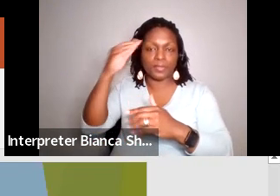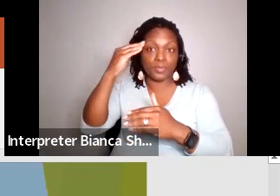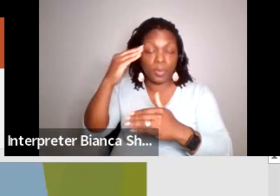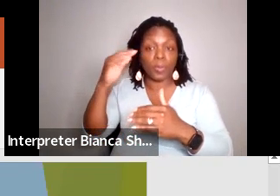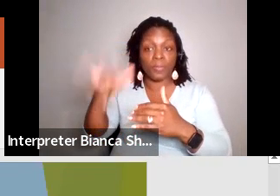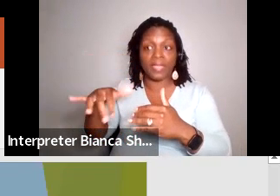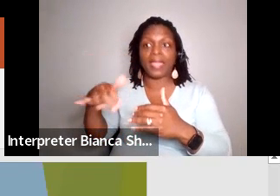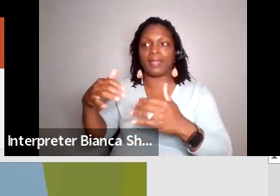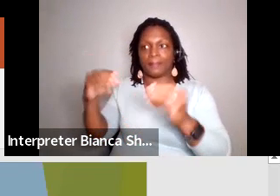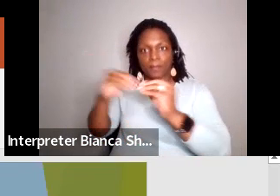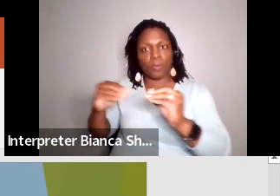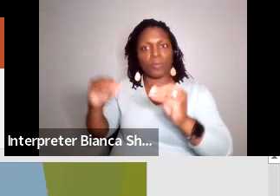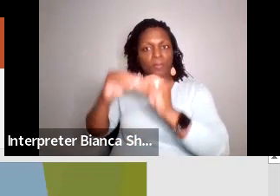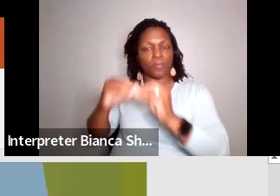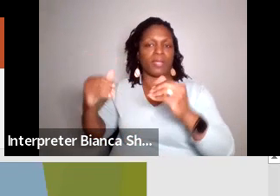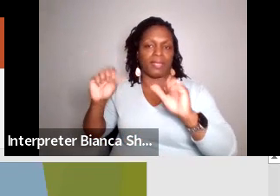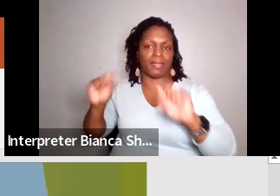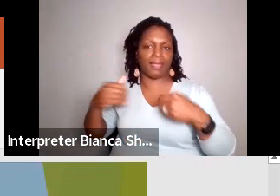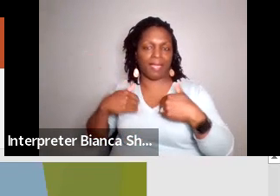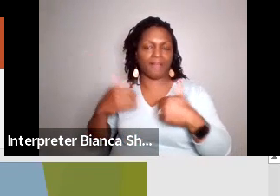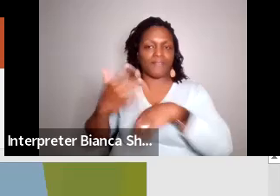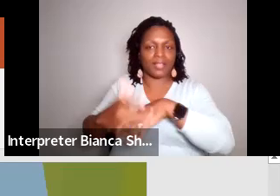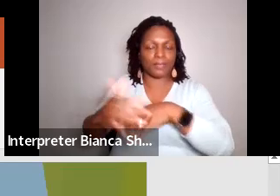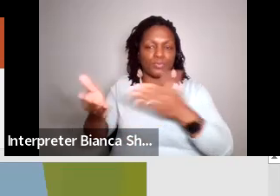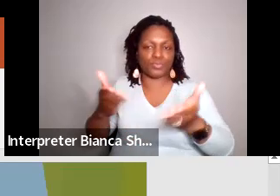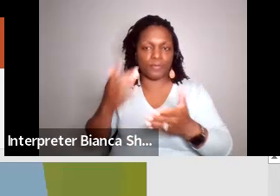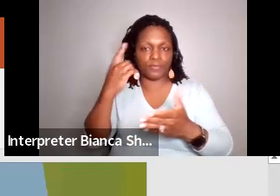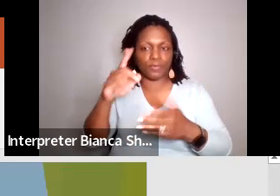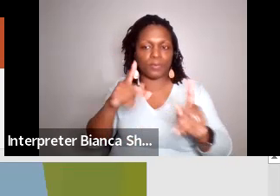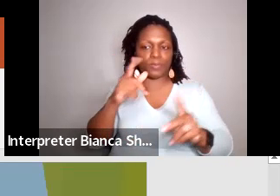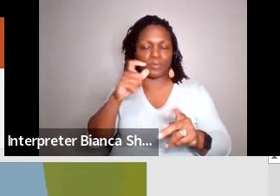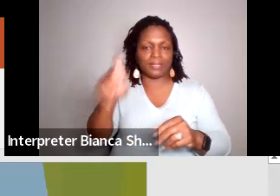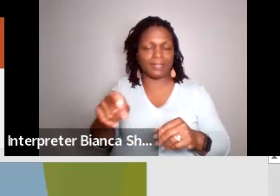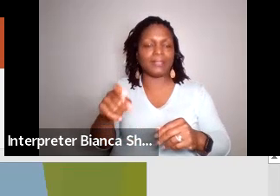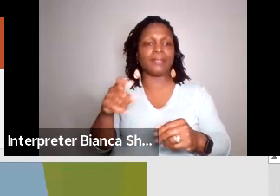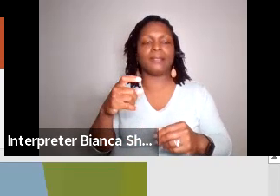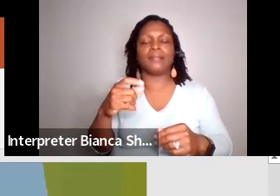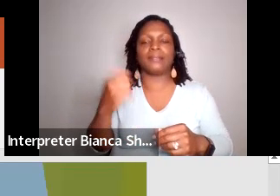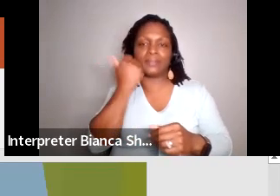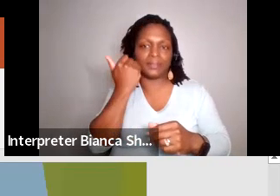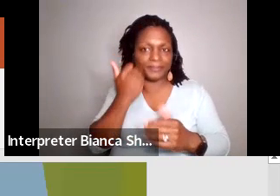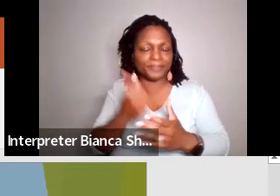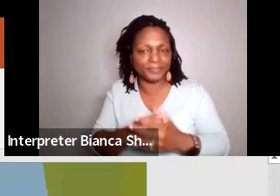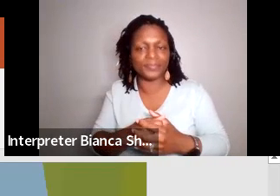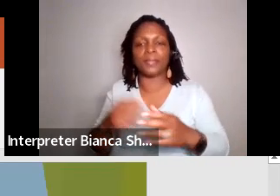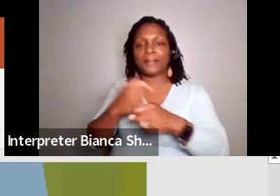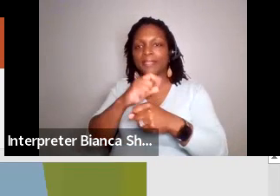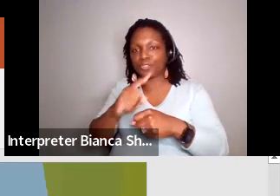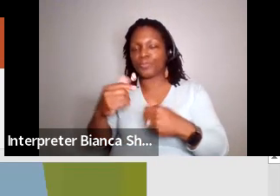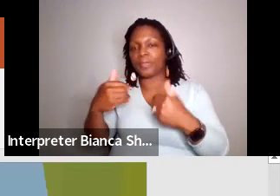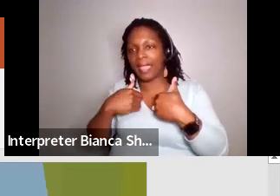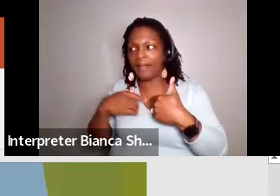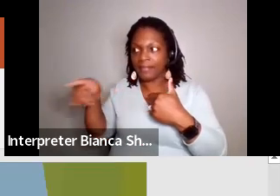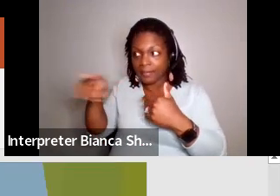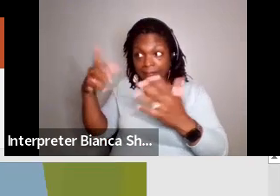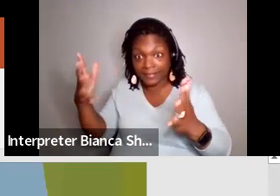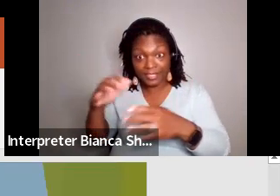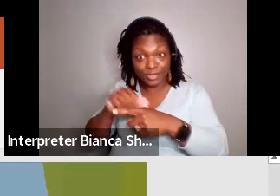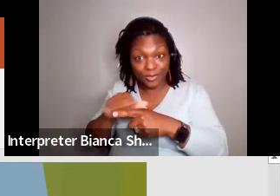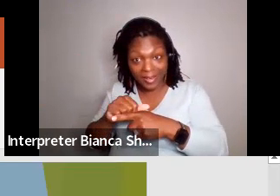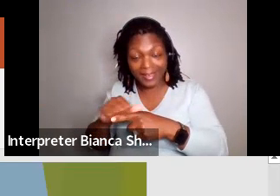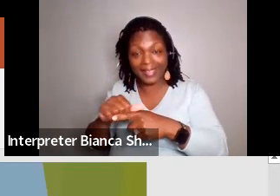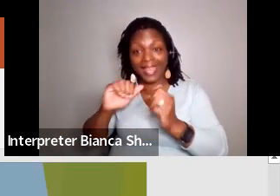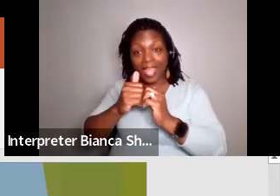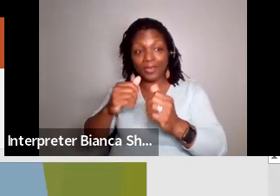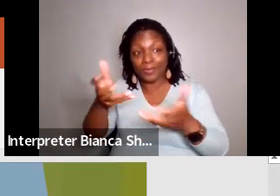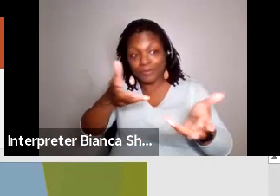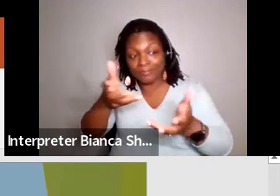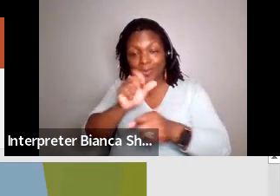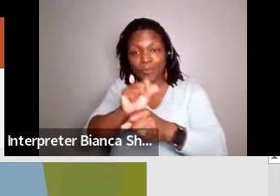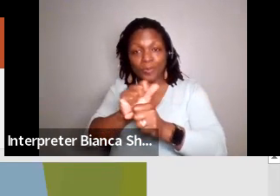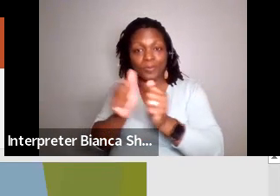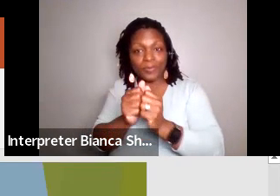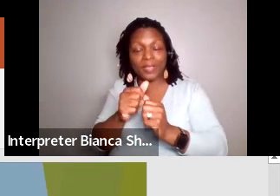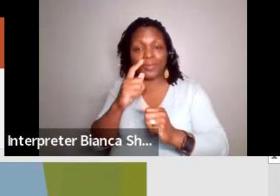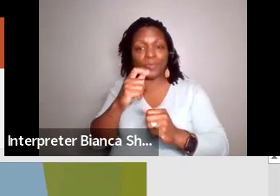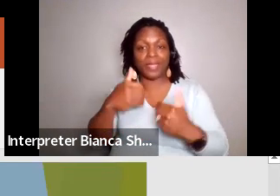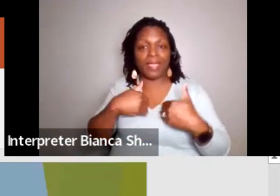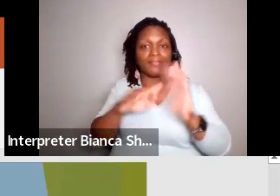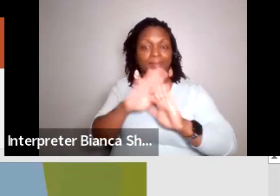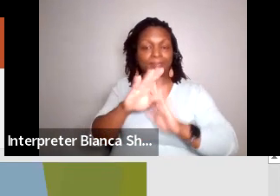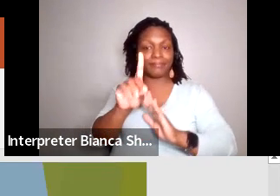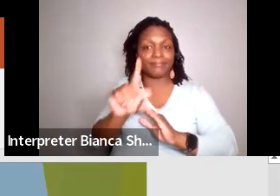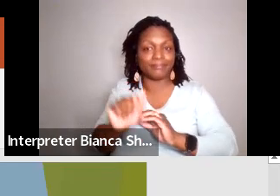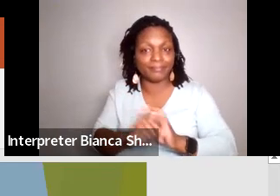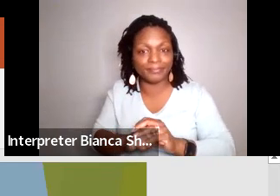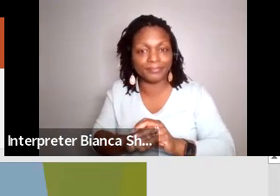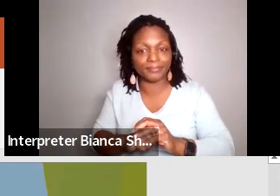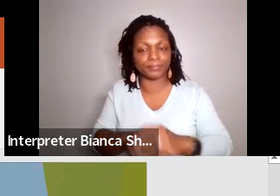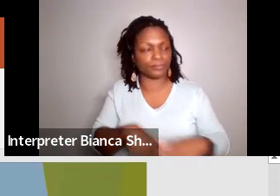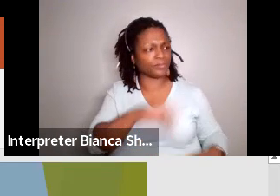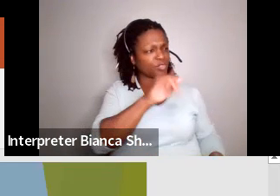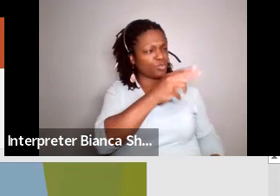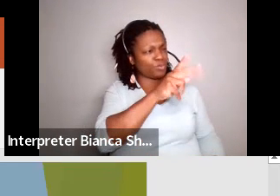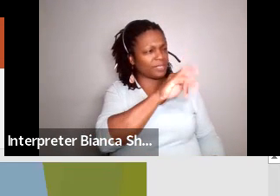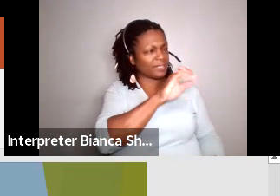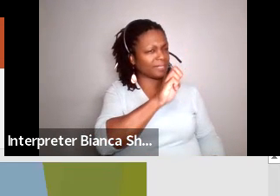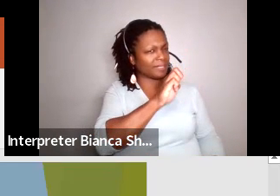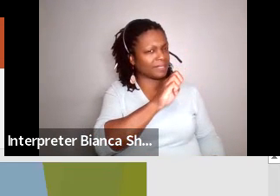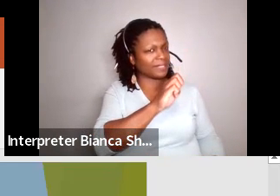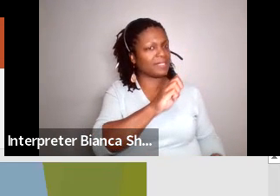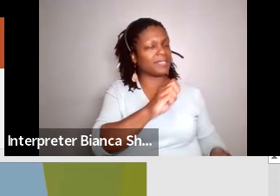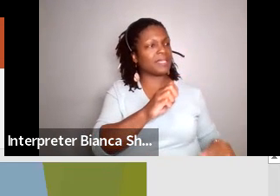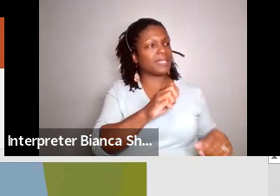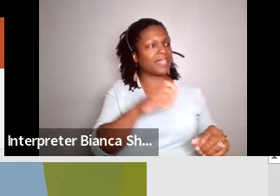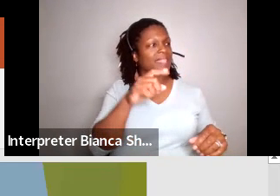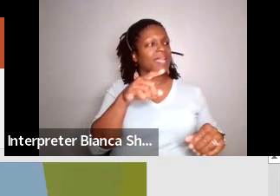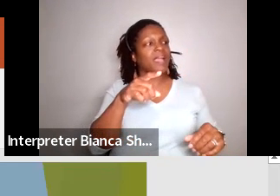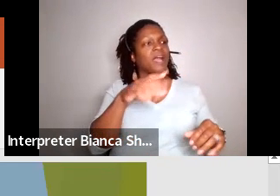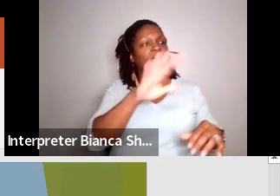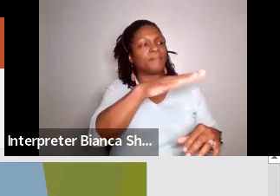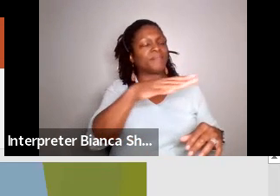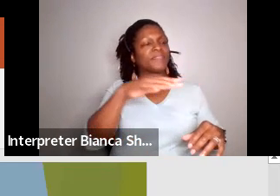So now that there's a and a a service there we need to make sure that we have adequately trained, and enough providers out there to provide those services totally they're saying you can press shift f 5 you